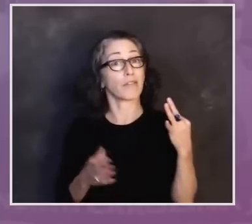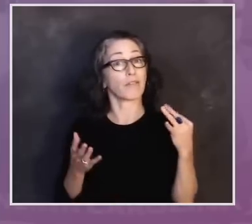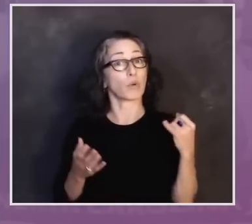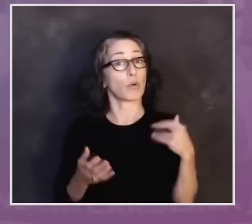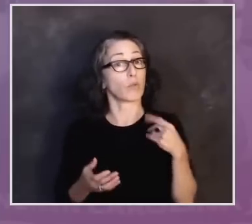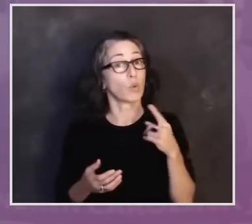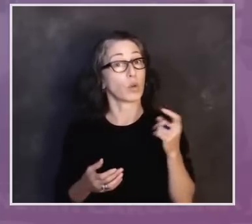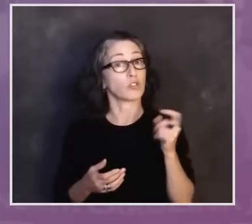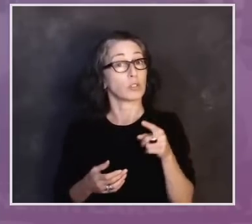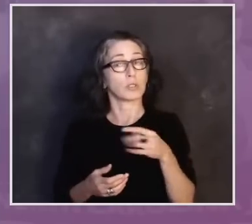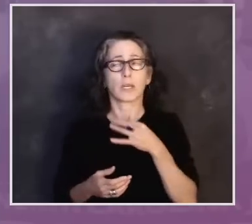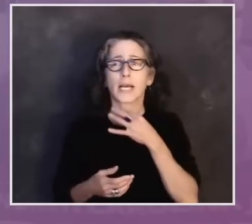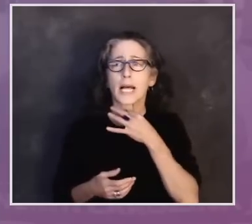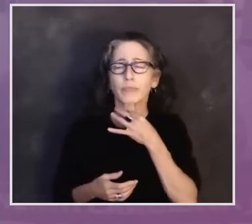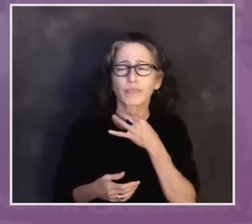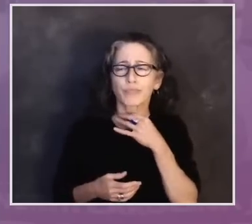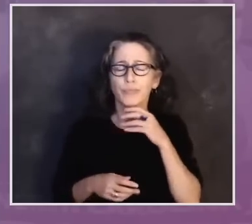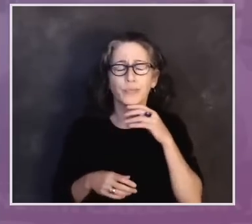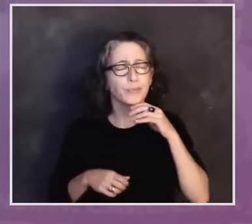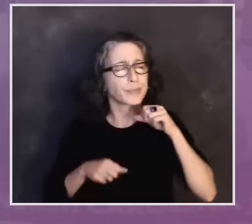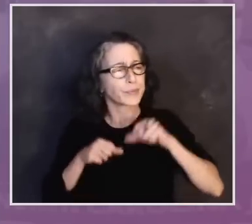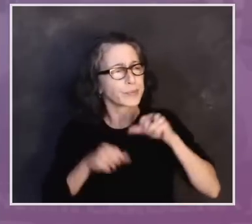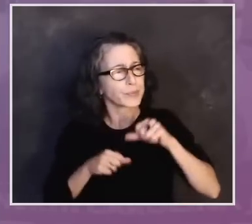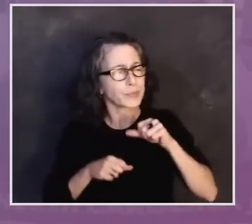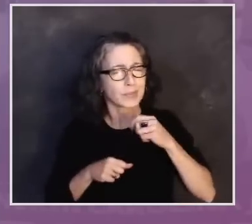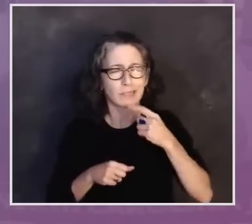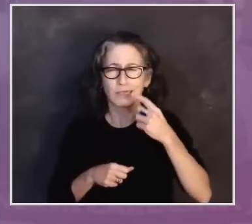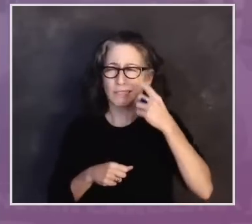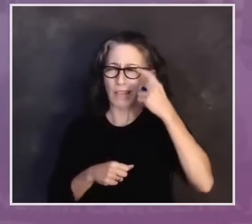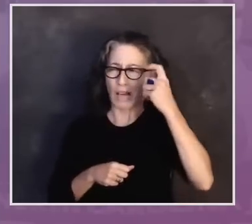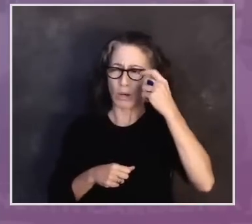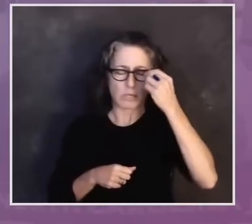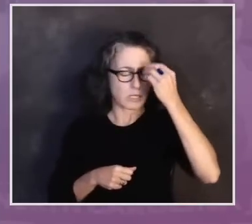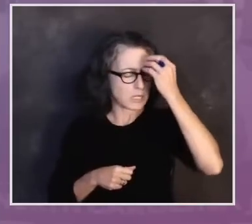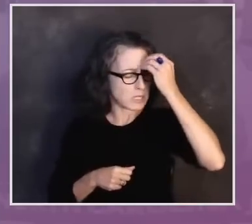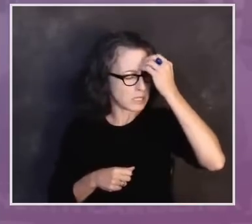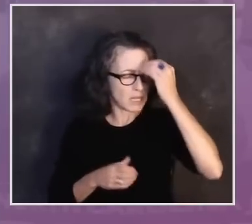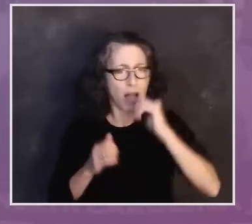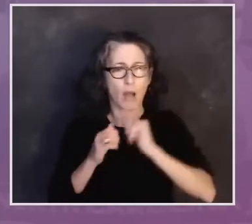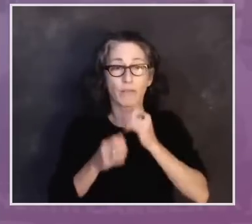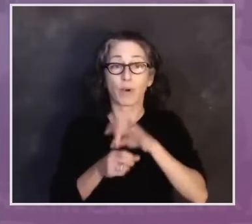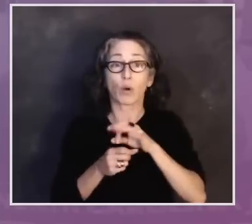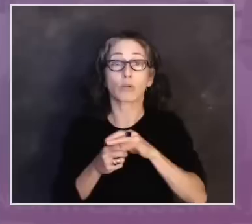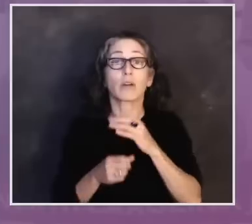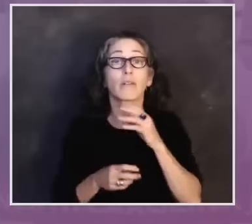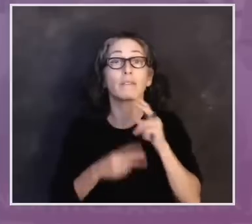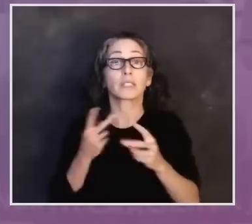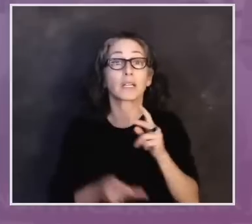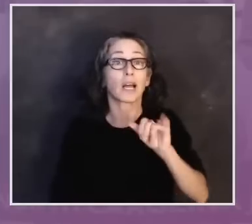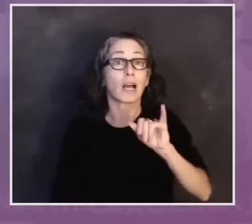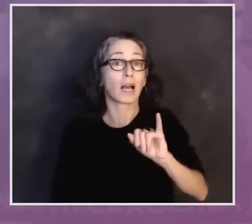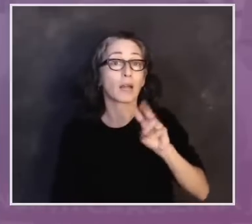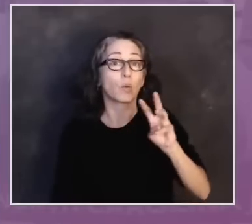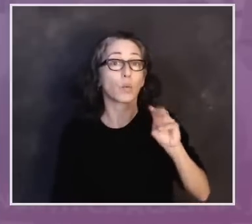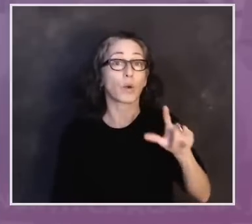3RD. LET'S MAKE SURE WE GET OUT THERE. AND YOU KNOW, IF YOU HAVE ANY QUESTIONS ABOUT THIS, ANY